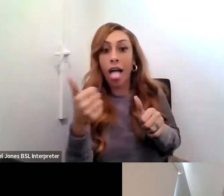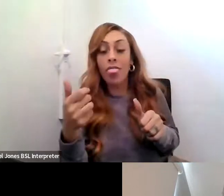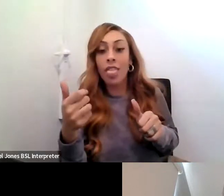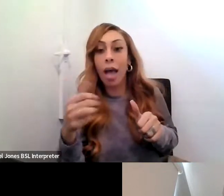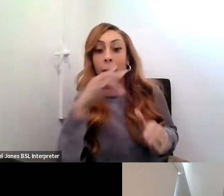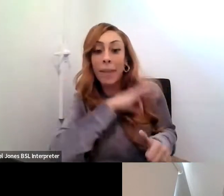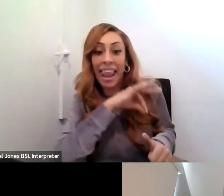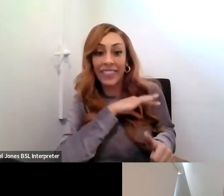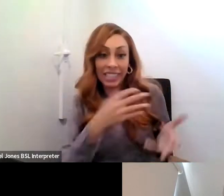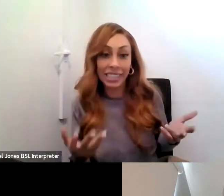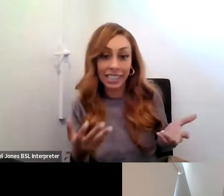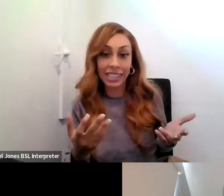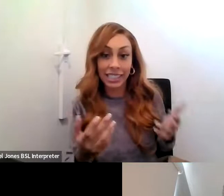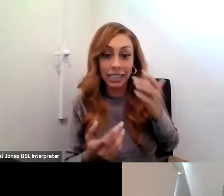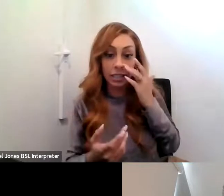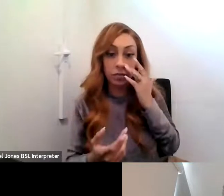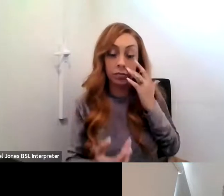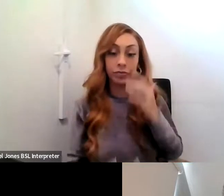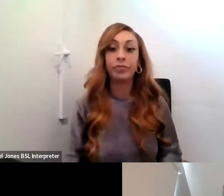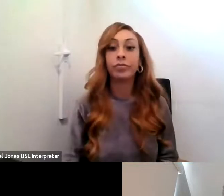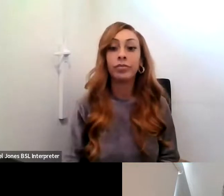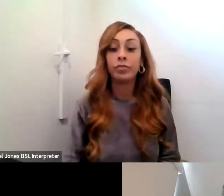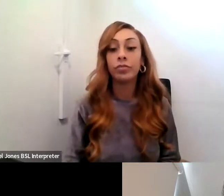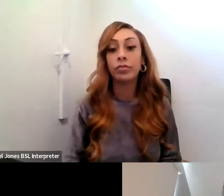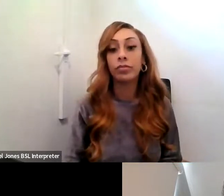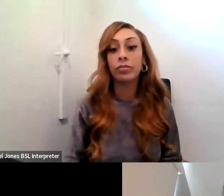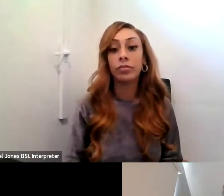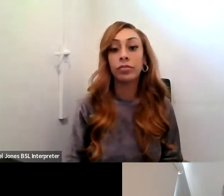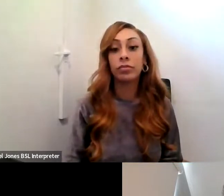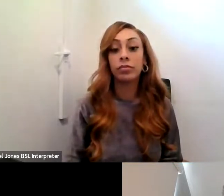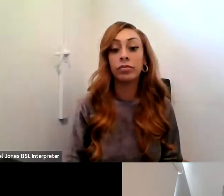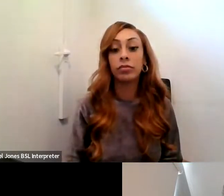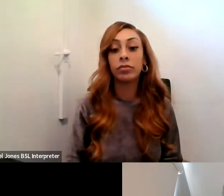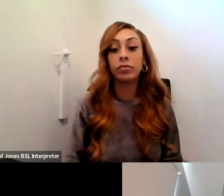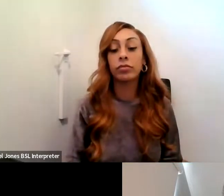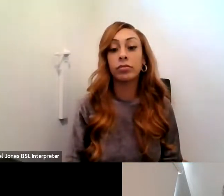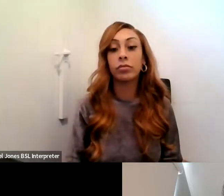beyond the obvious or intended impact, just on audiences who have specific needs.